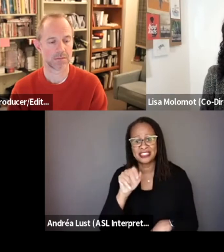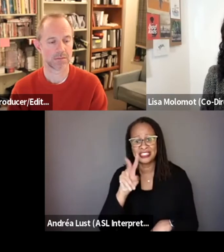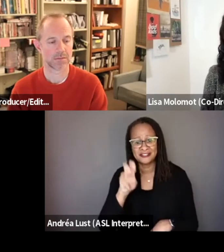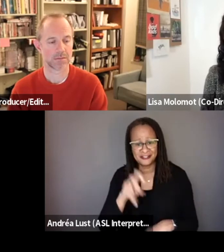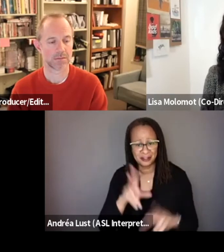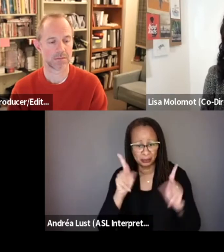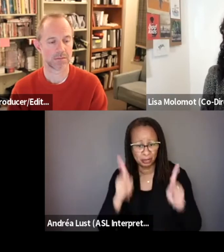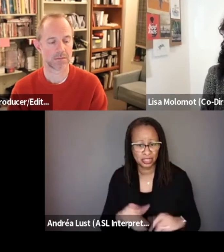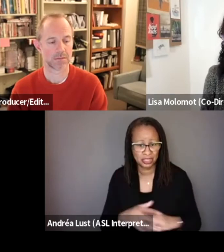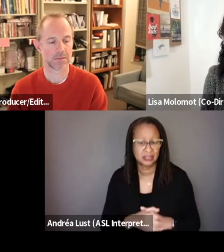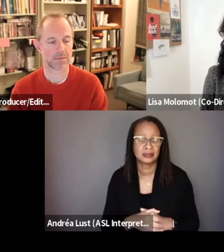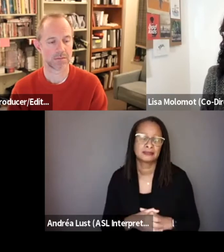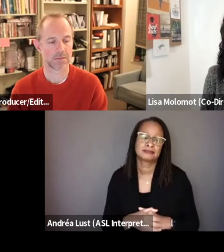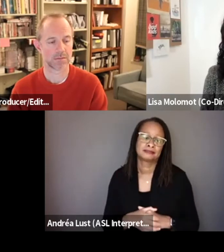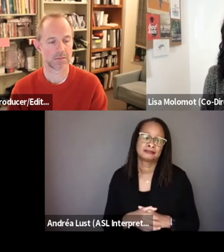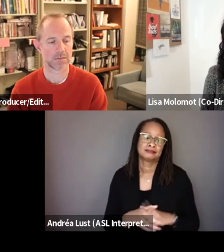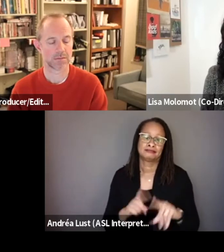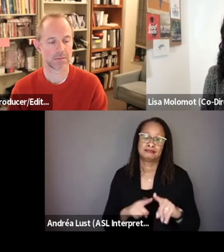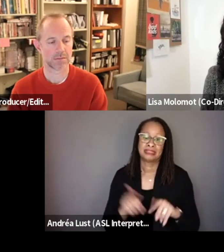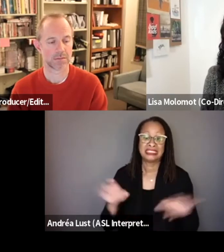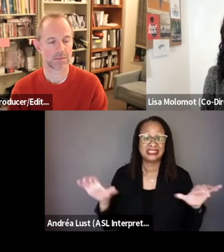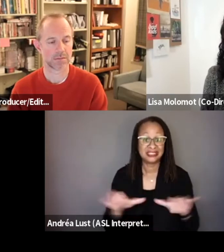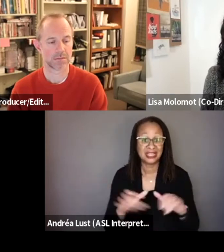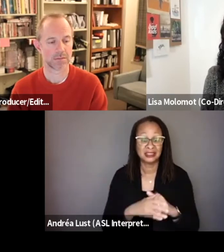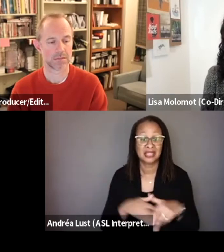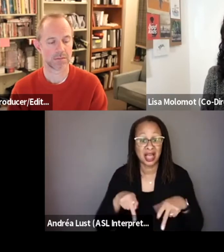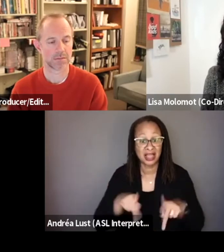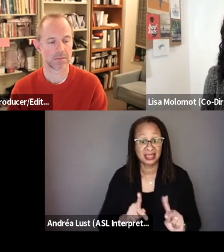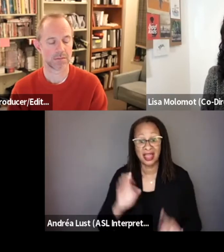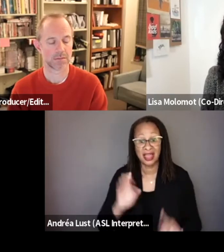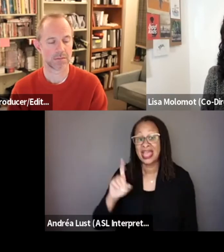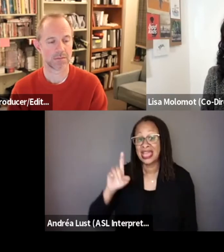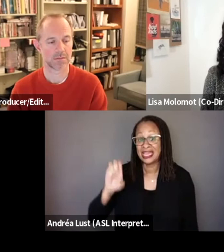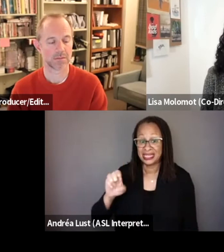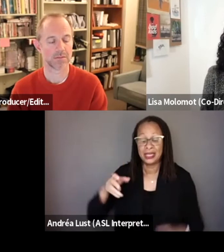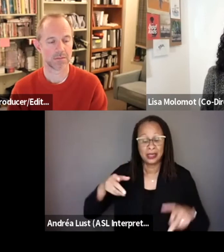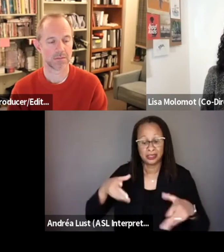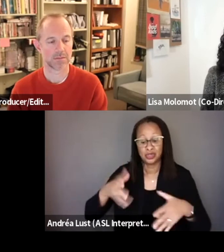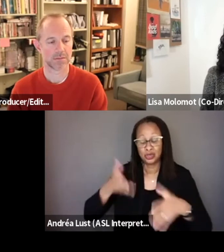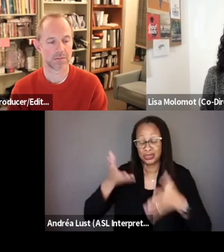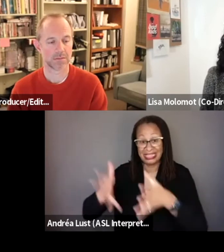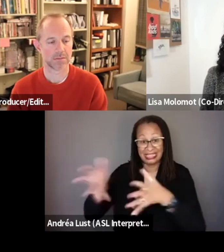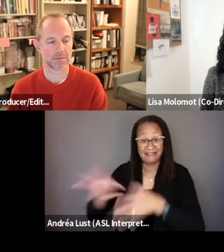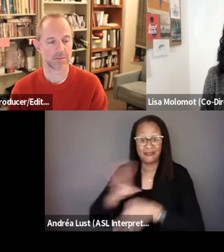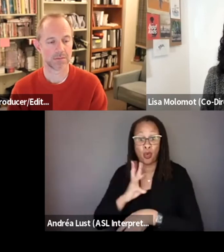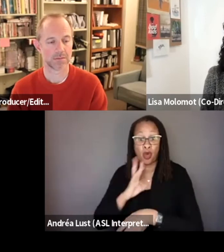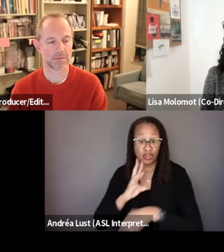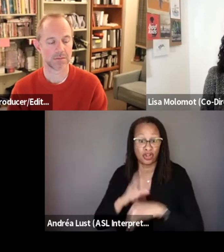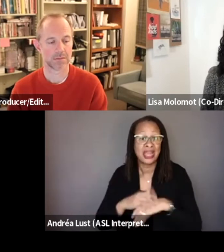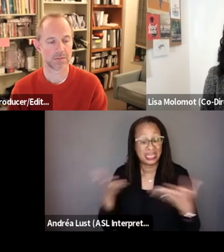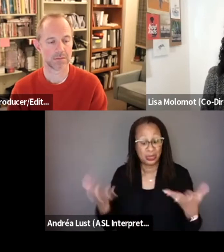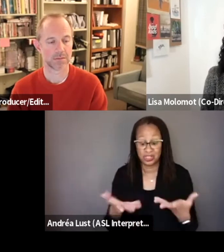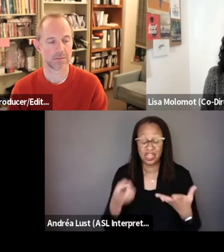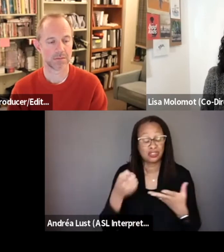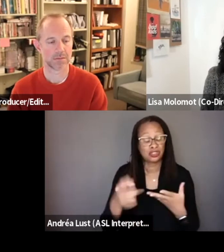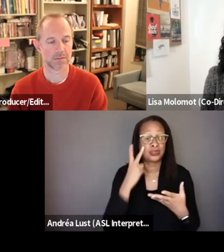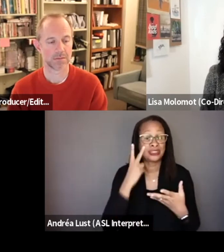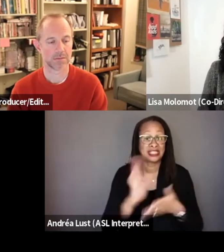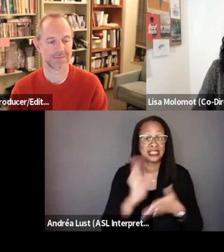but he does let Eddie put water stations on his property, and he was there to see the film. And I watched him the whole time watching the film